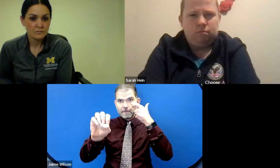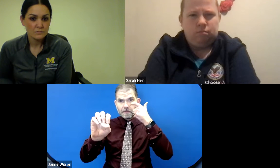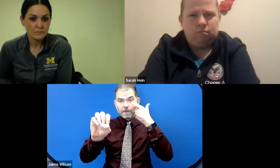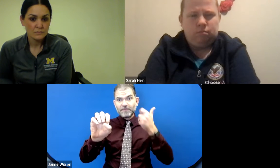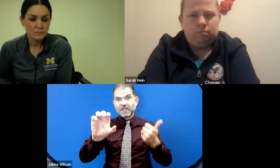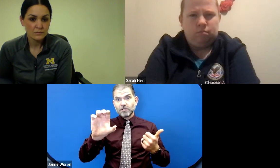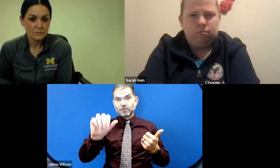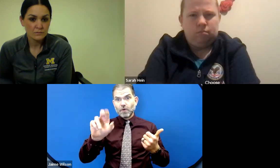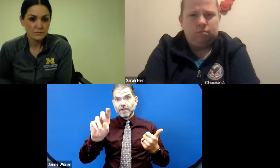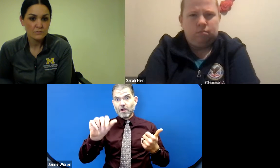ASL Interpreter: is the Cardite.